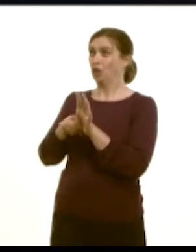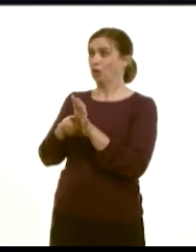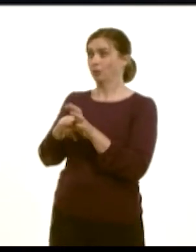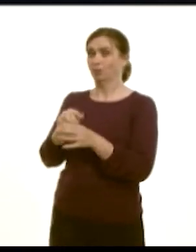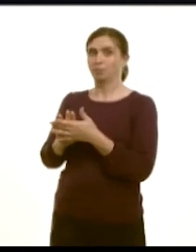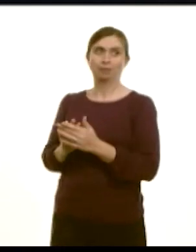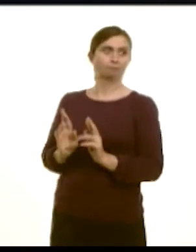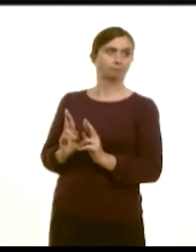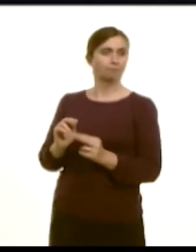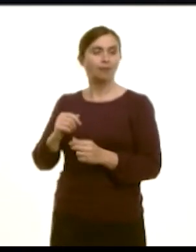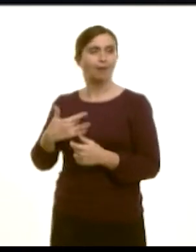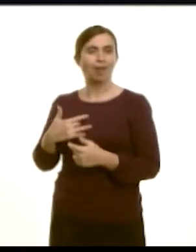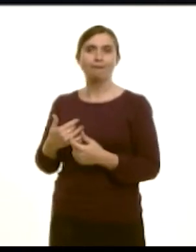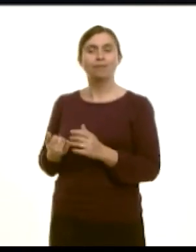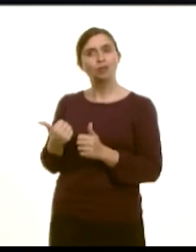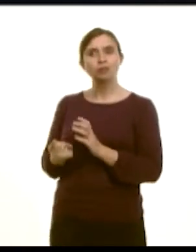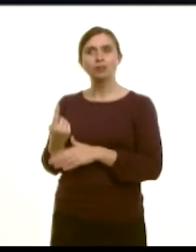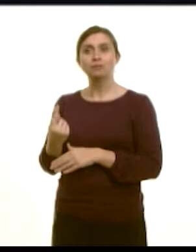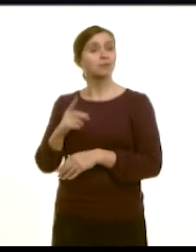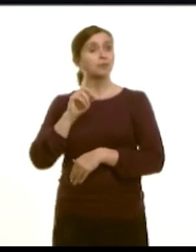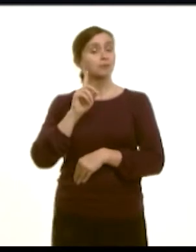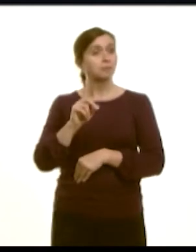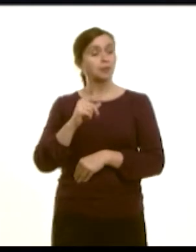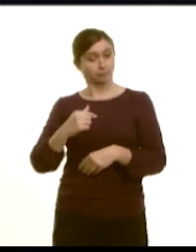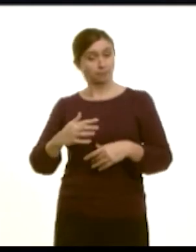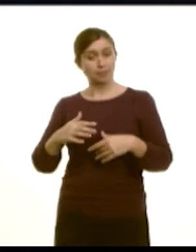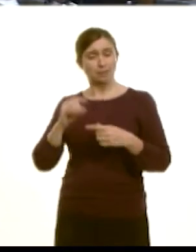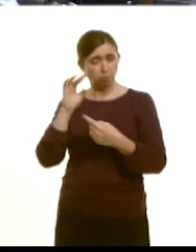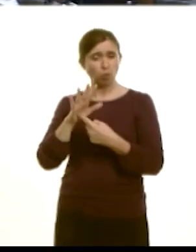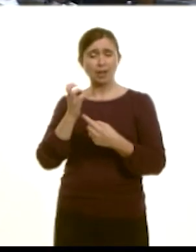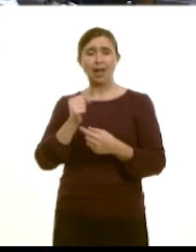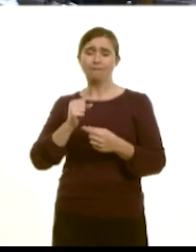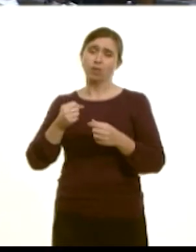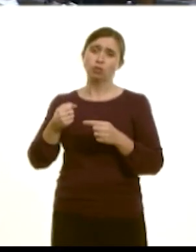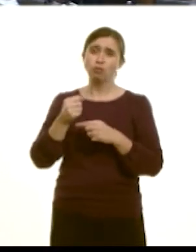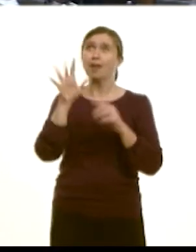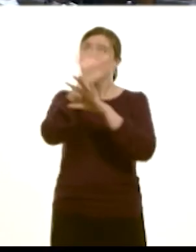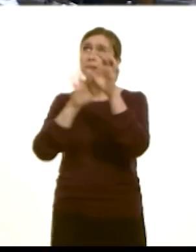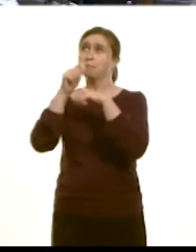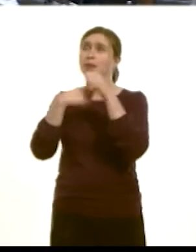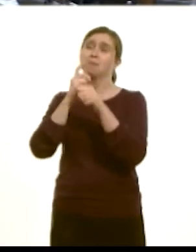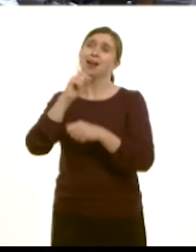Following that, is not crucially important that we have electrification across north Wales by that point?